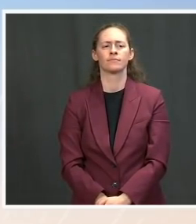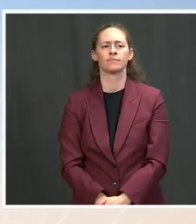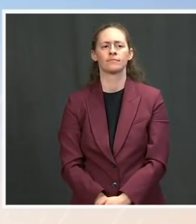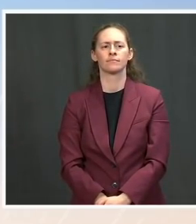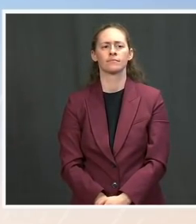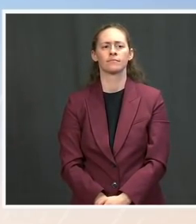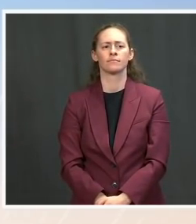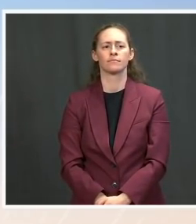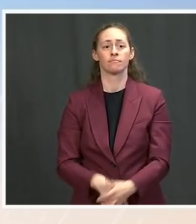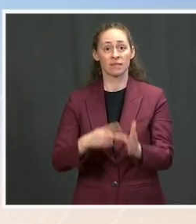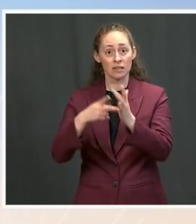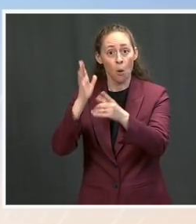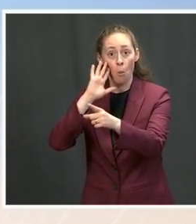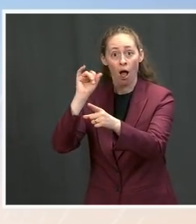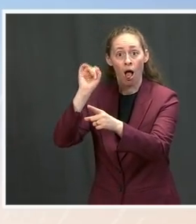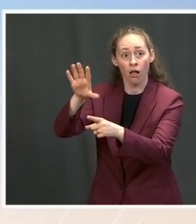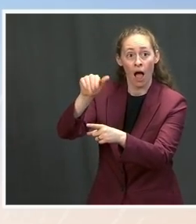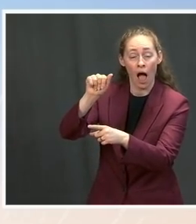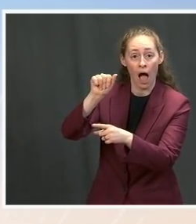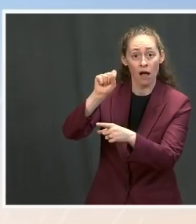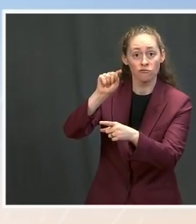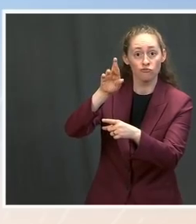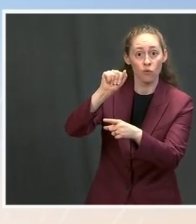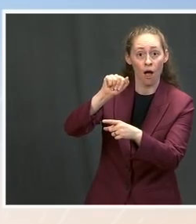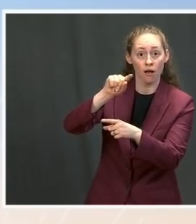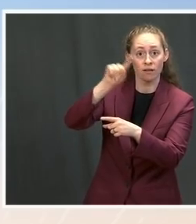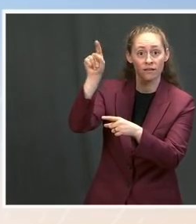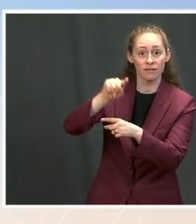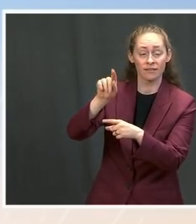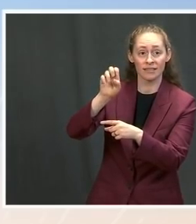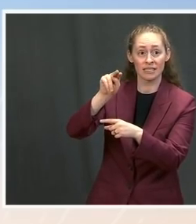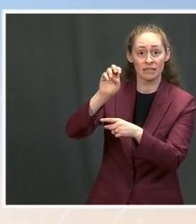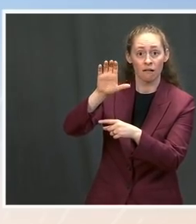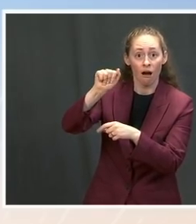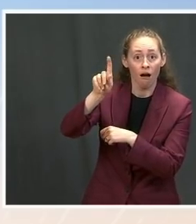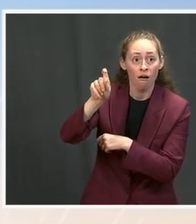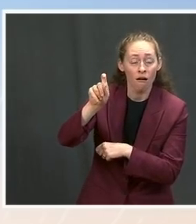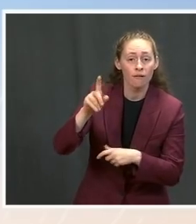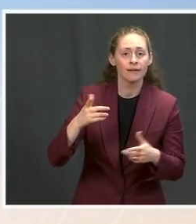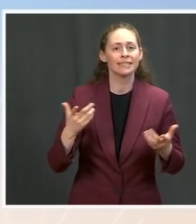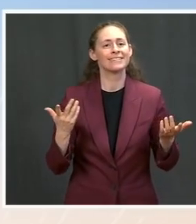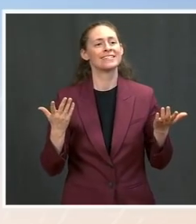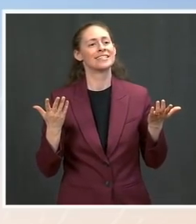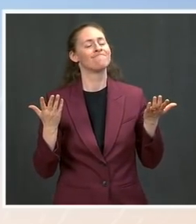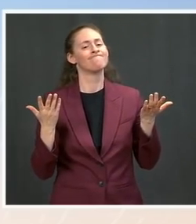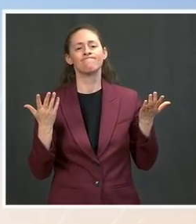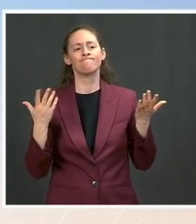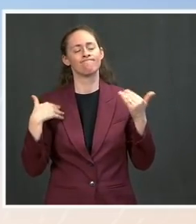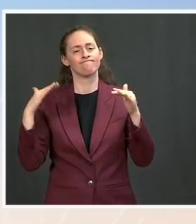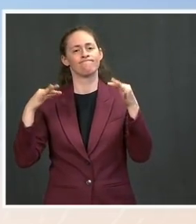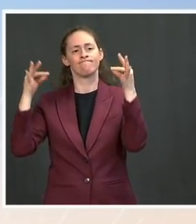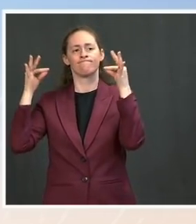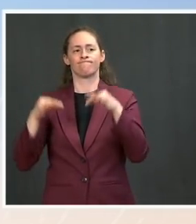Ms. Psaki: There are a range of requests we've had from around the world. We're evaluating those needs now, but I can't get ahead of that process. The Press: Can I just ask one more from a colleague --